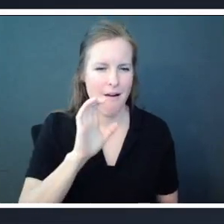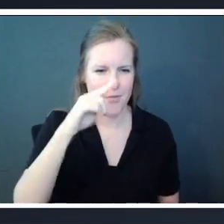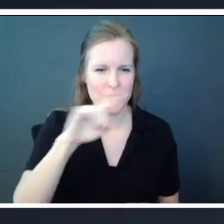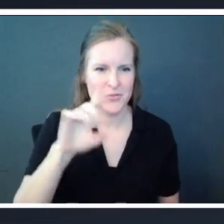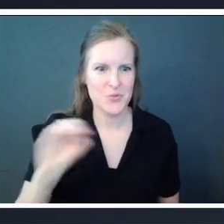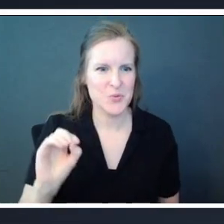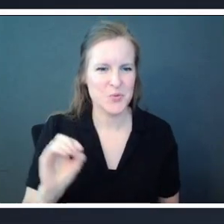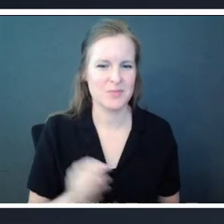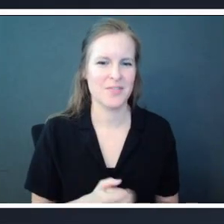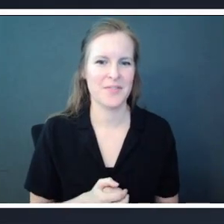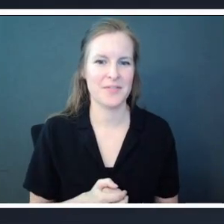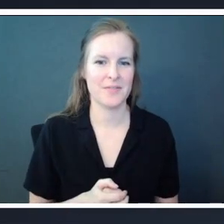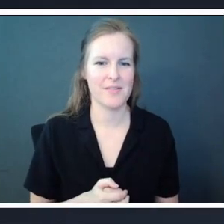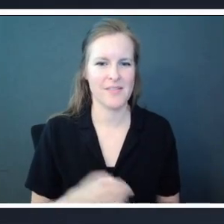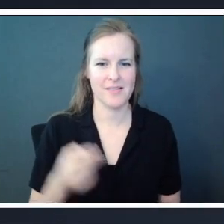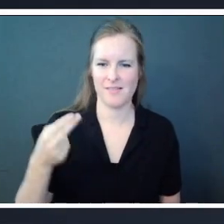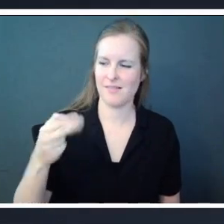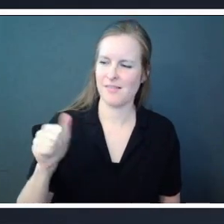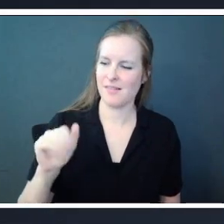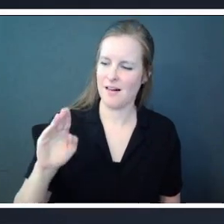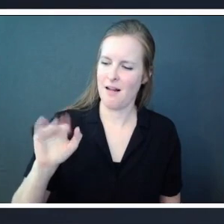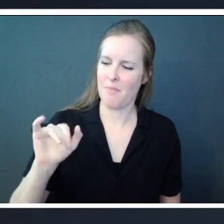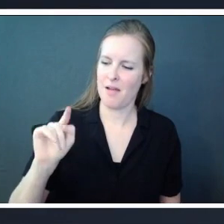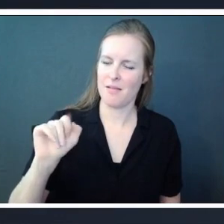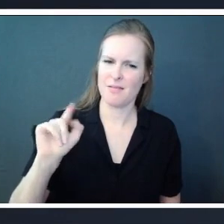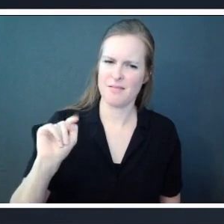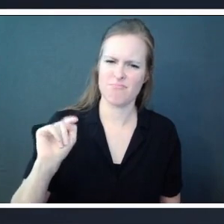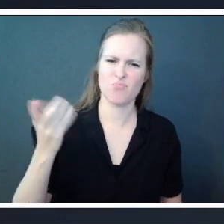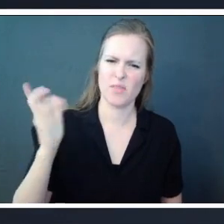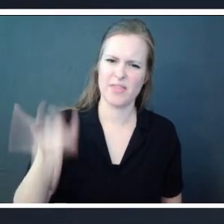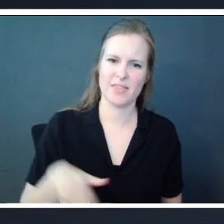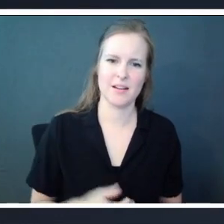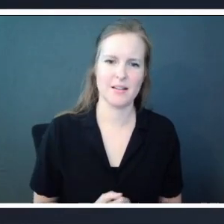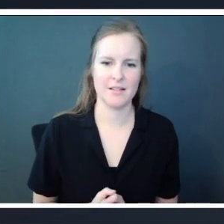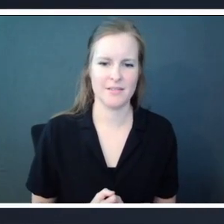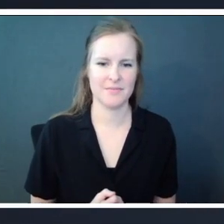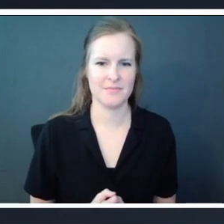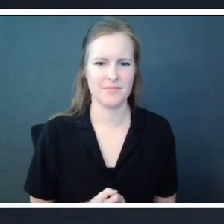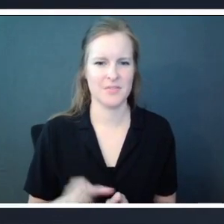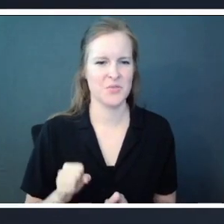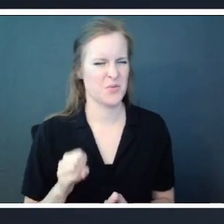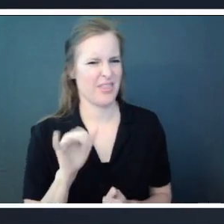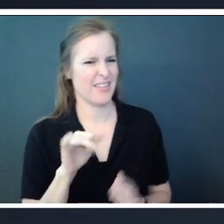what is a habitat? A habitat is a place [unintelligible]. Just an